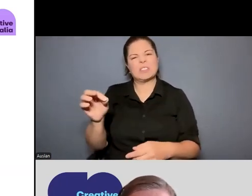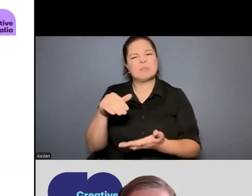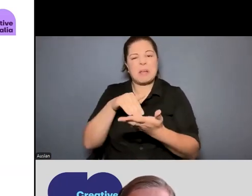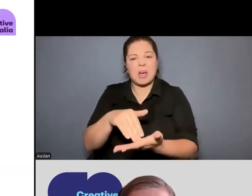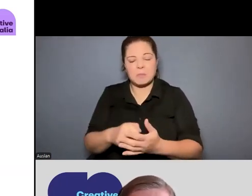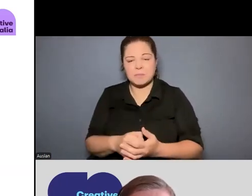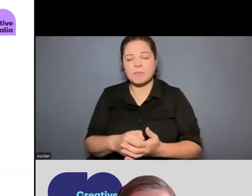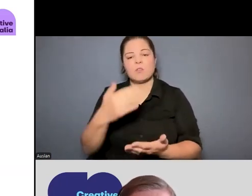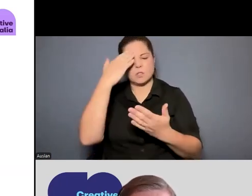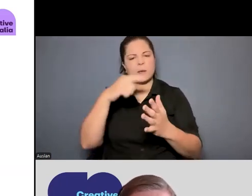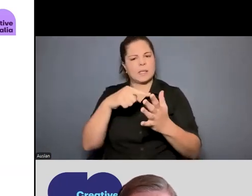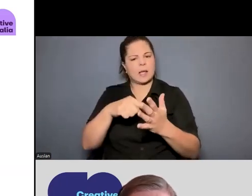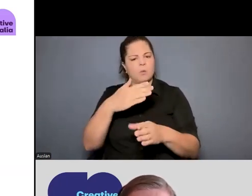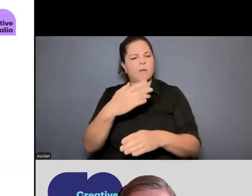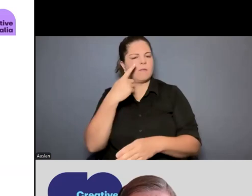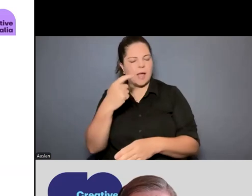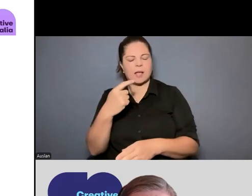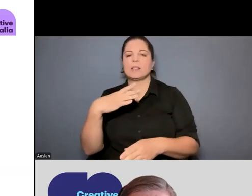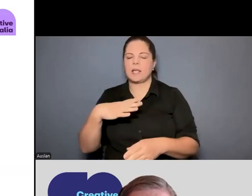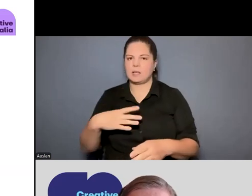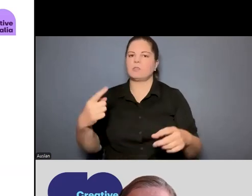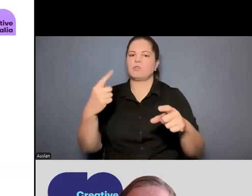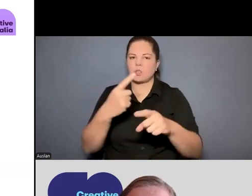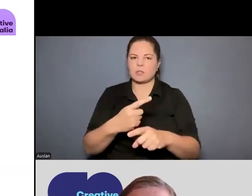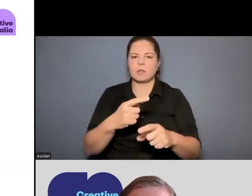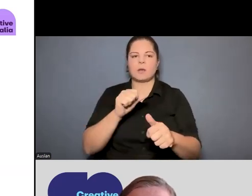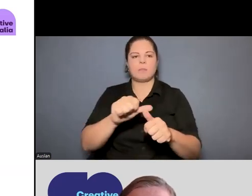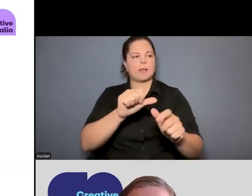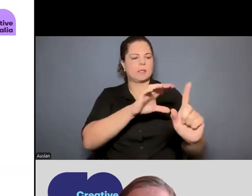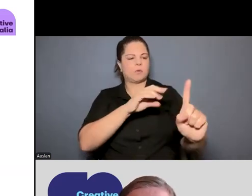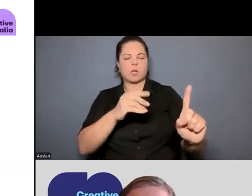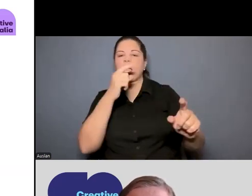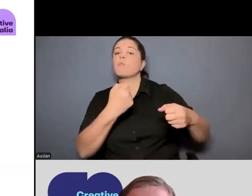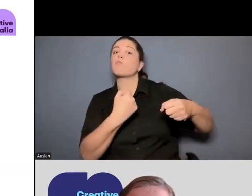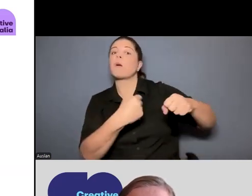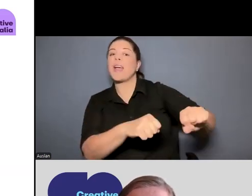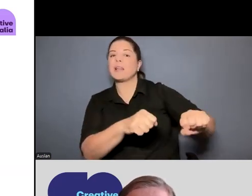that is preventative and proactive. Central to this new approach has been the